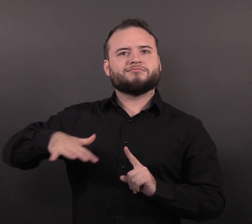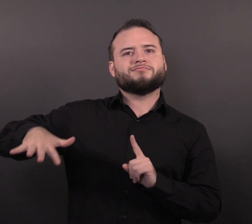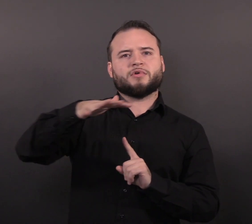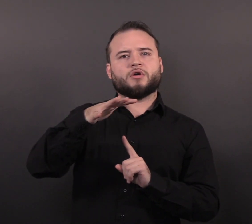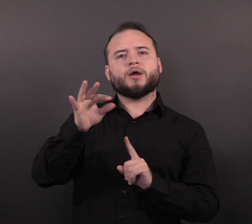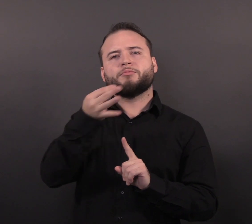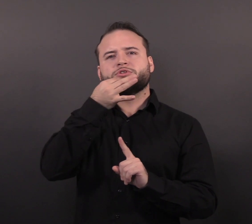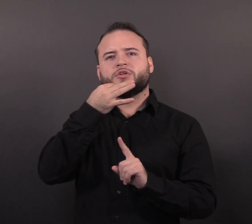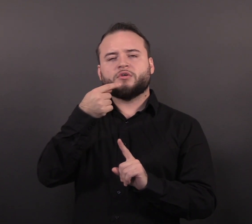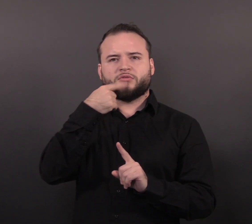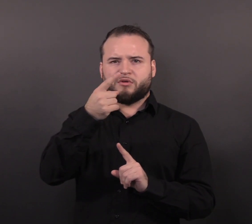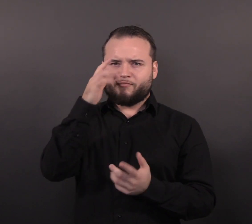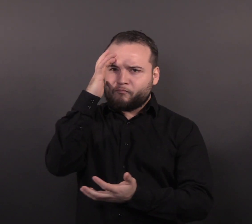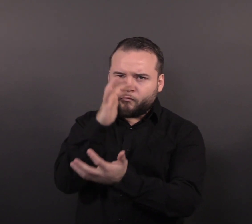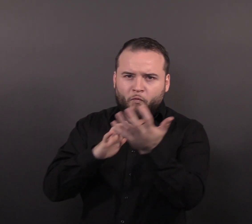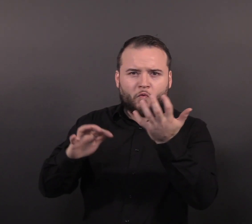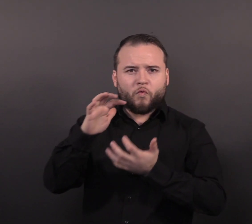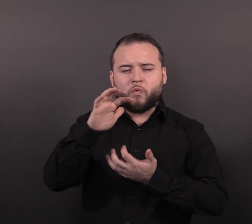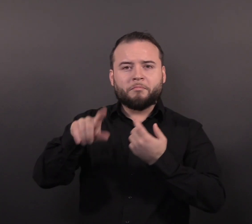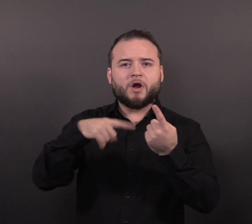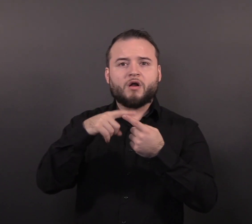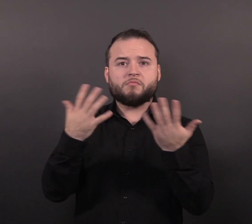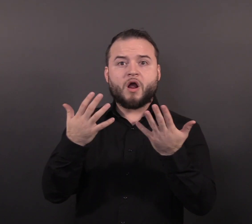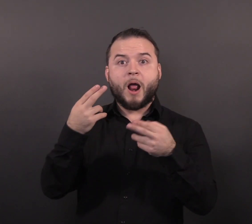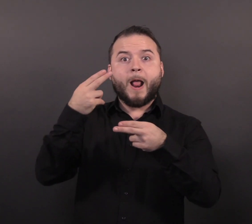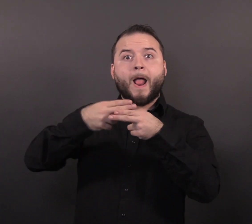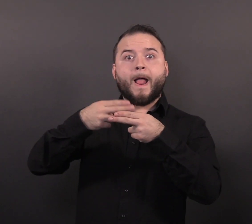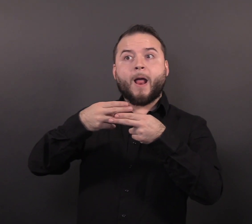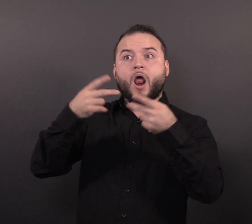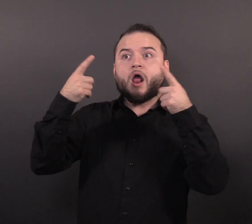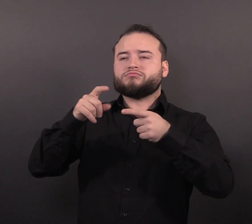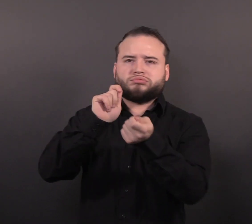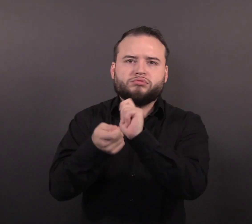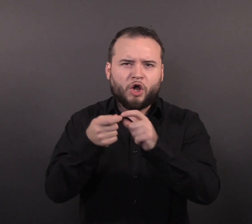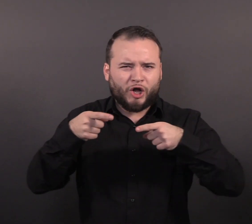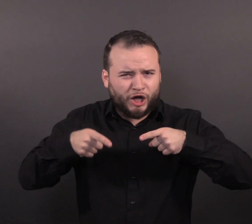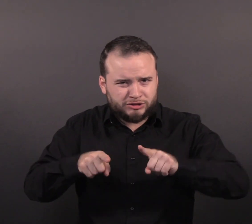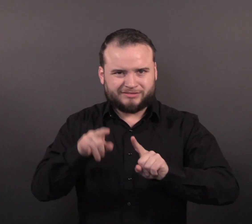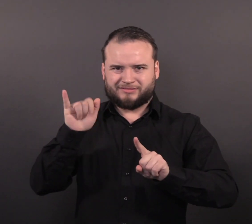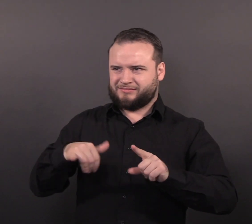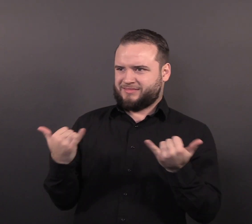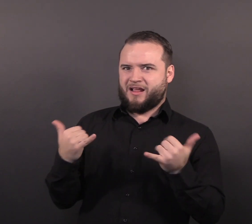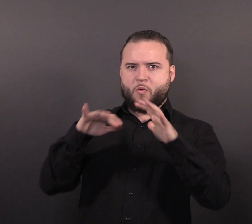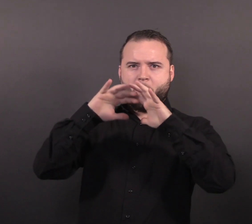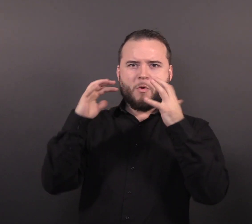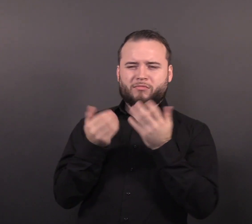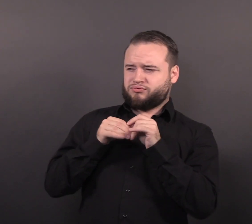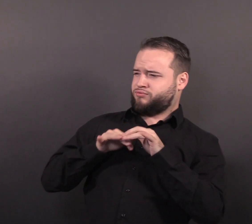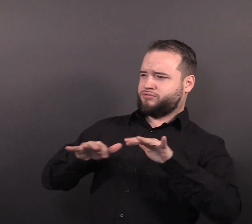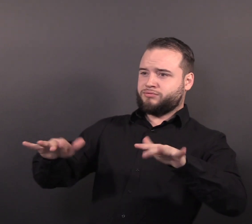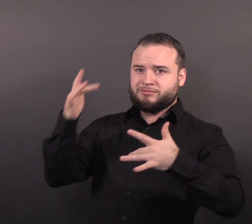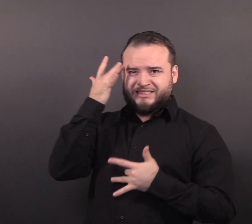in the midst of a global outbreak. It also gives time to complete the ICD update process